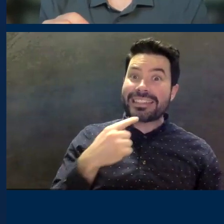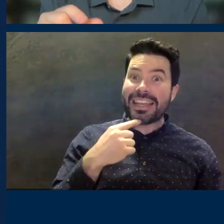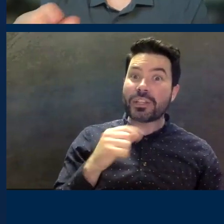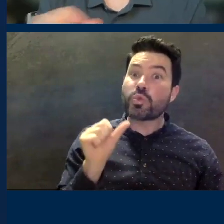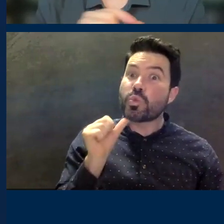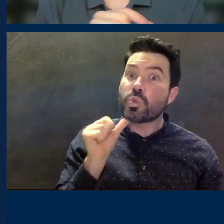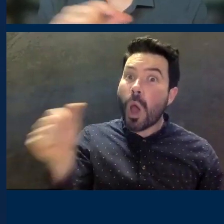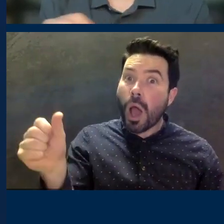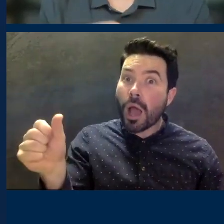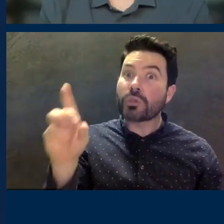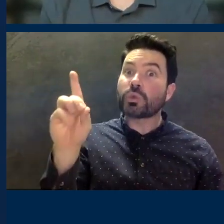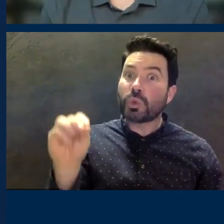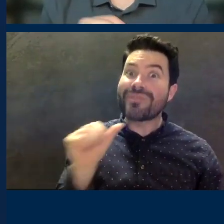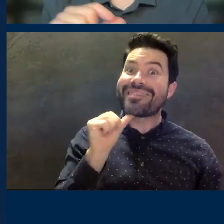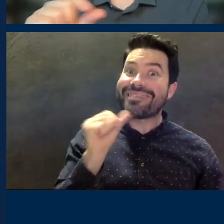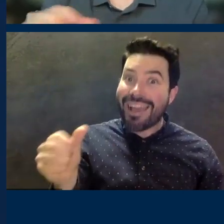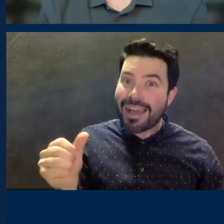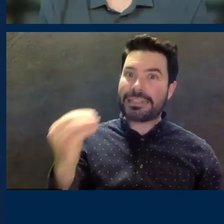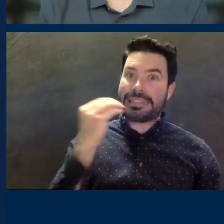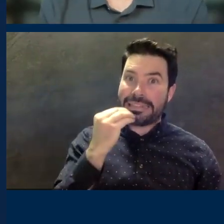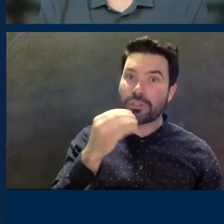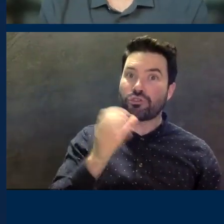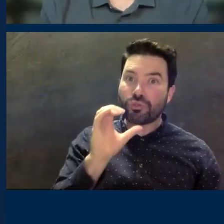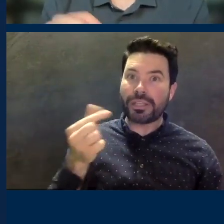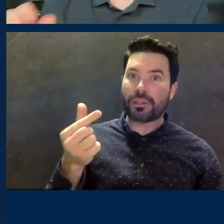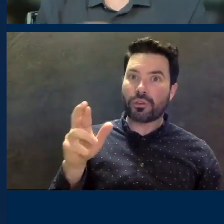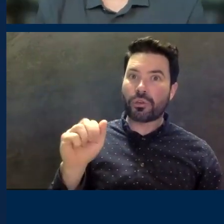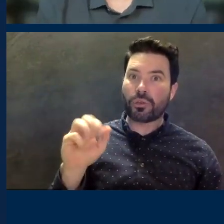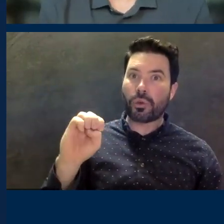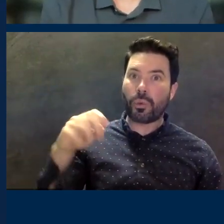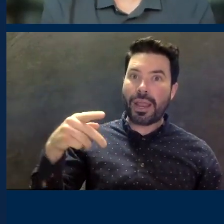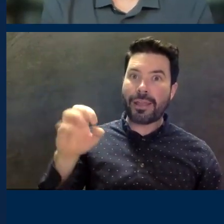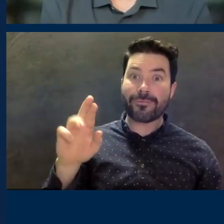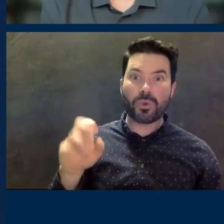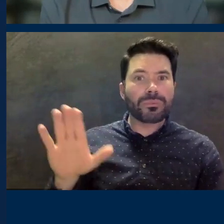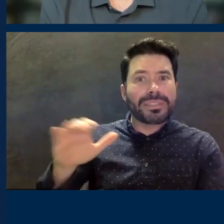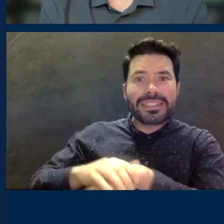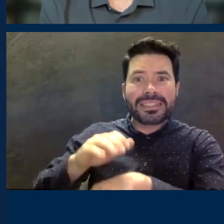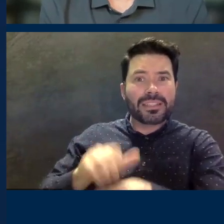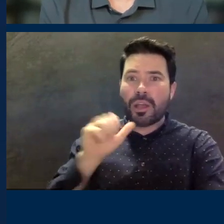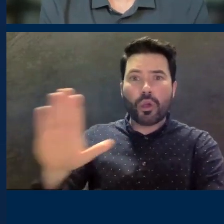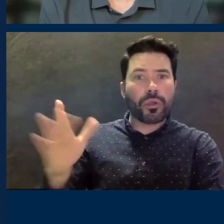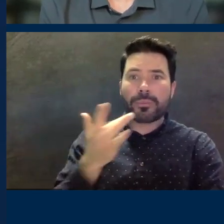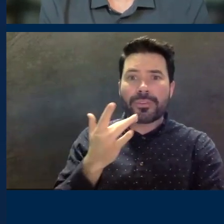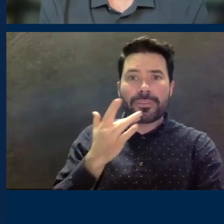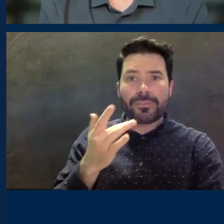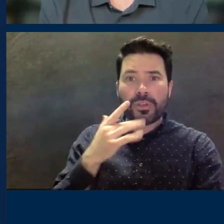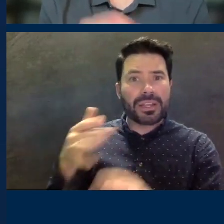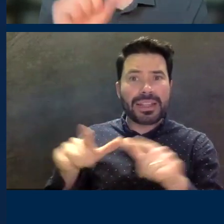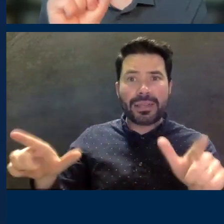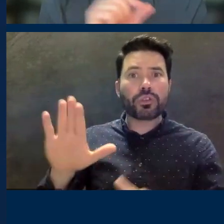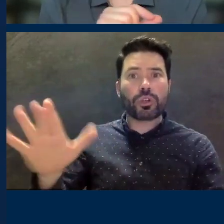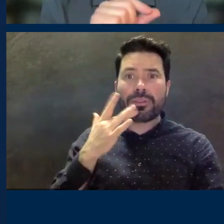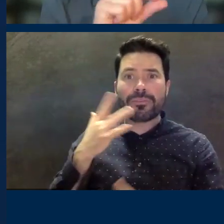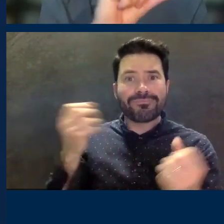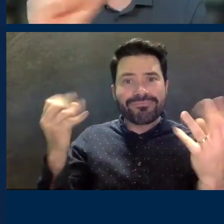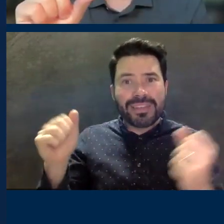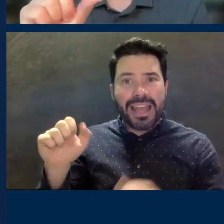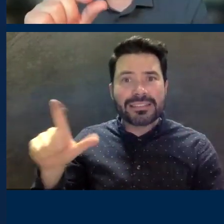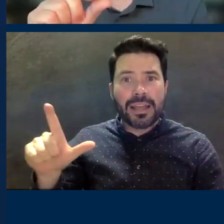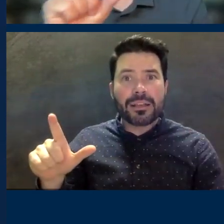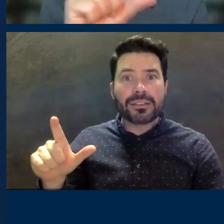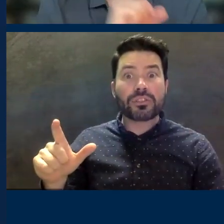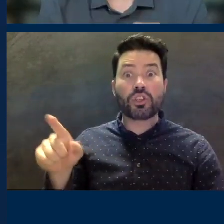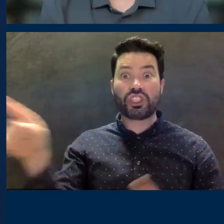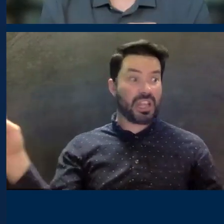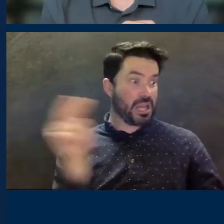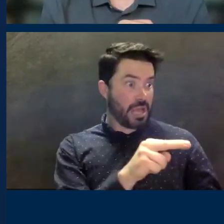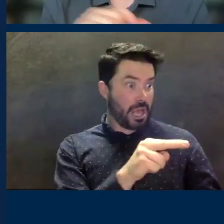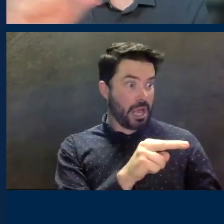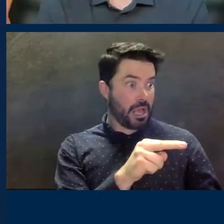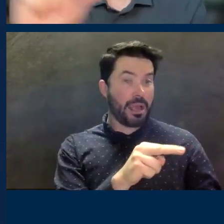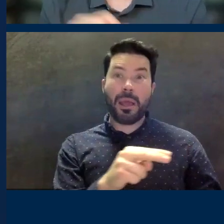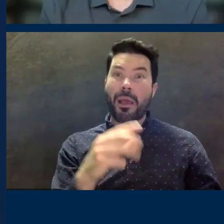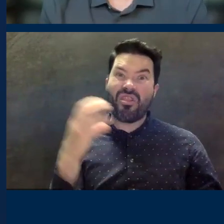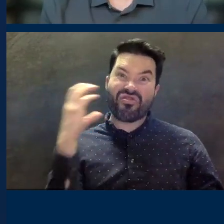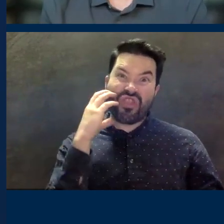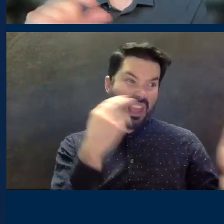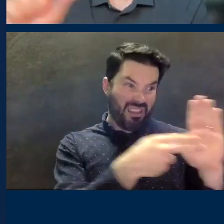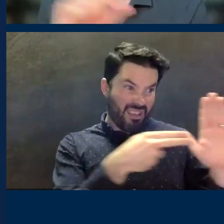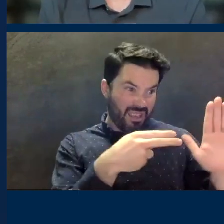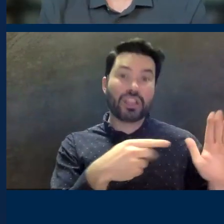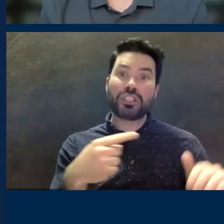drink or eat grapefruit or grapefruit juice. English was not her preferred language. It was American sign language, and the reality is, as she saw, bolded. She saw the word grapefruit when she buys in the food stores grapefruit.